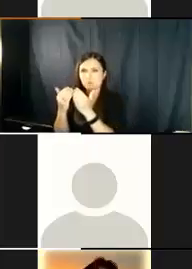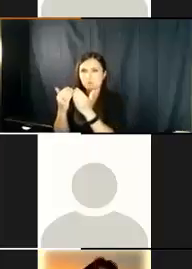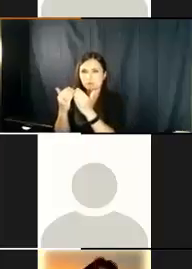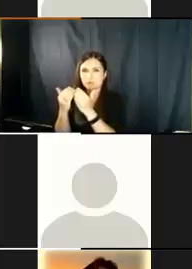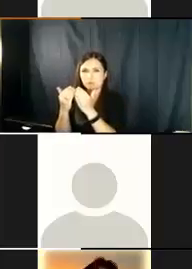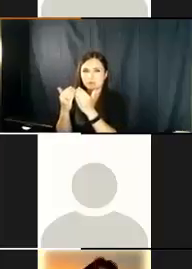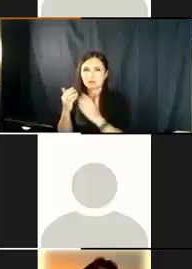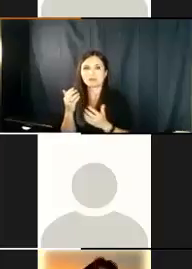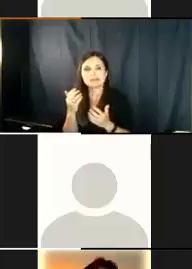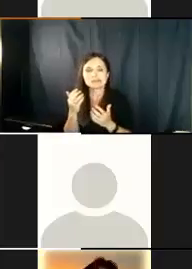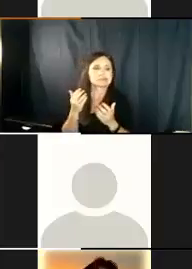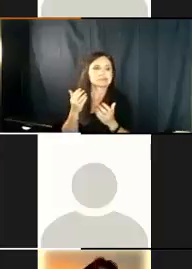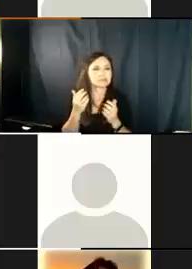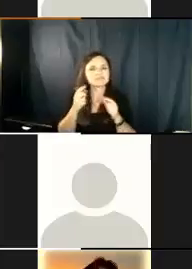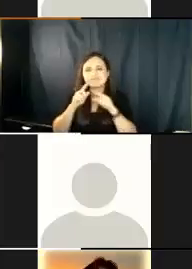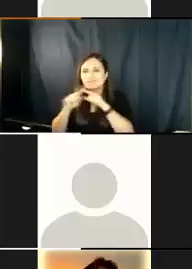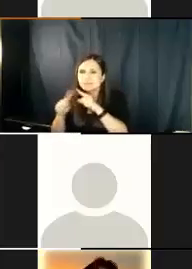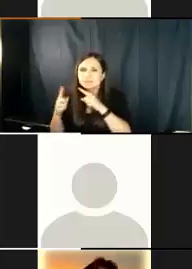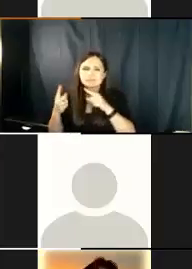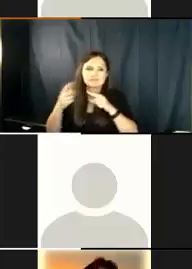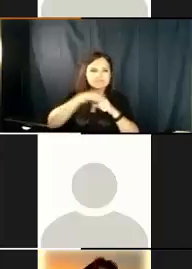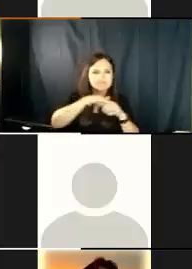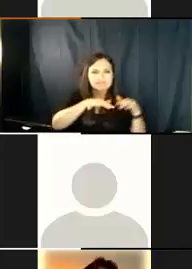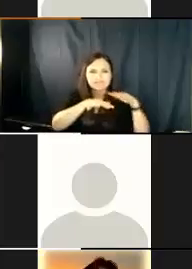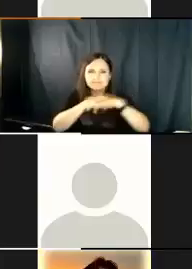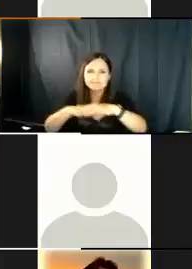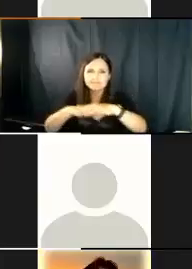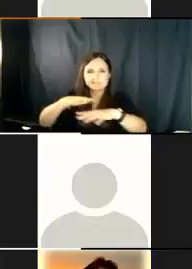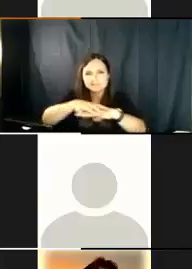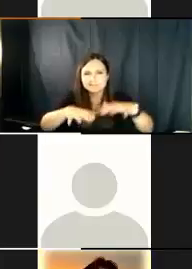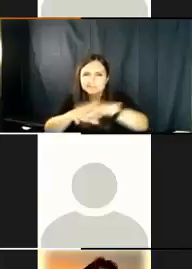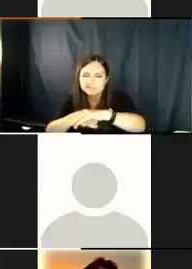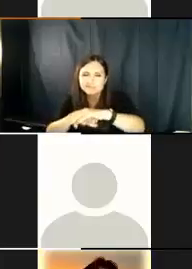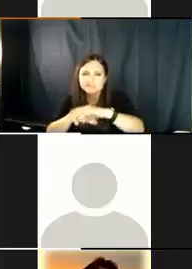There's a lot of overlap, of course, in building a virtual course or a face-to-face course,